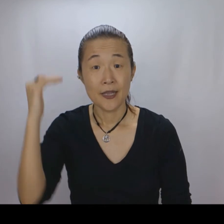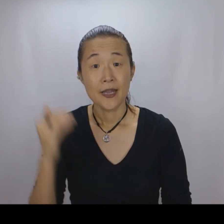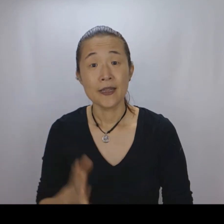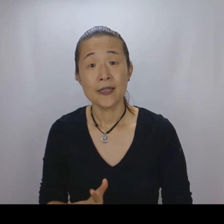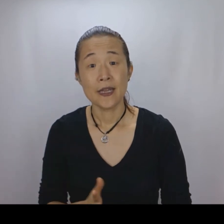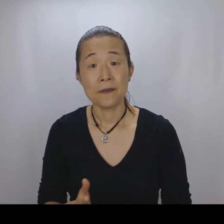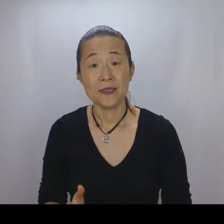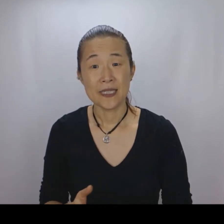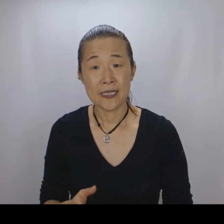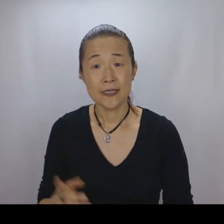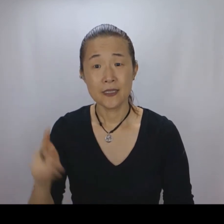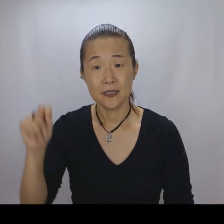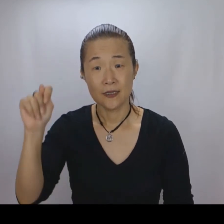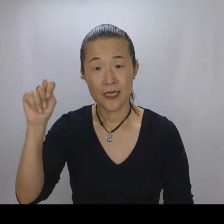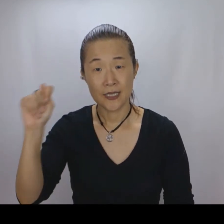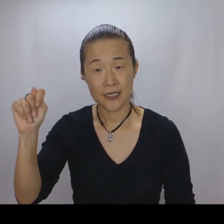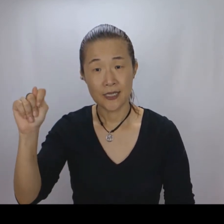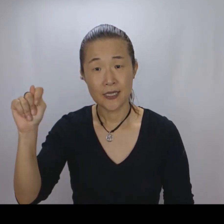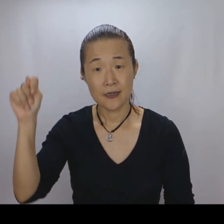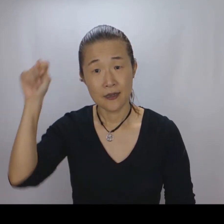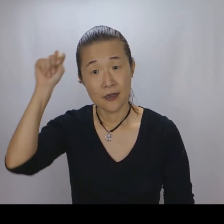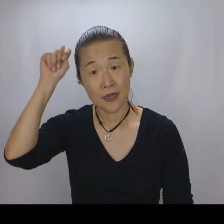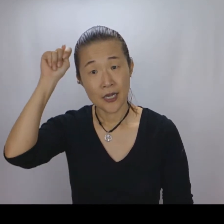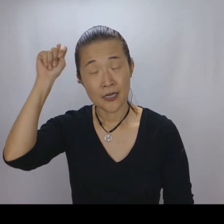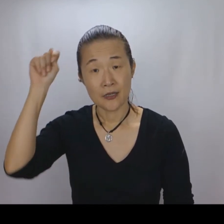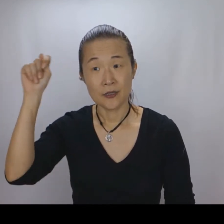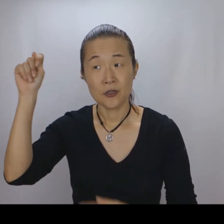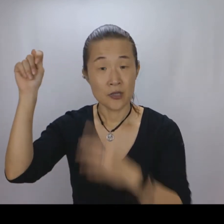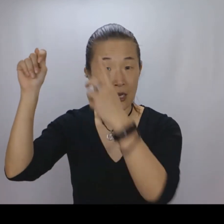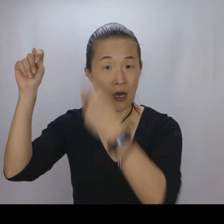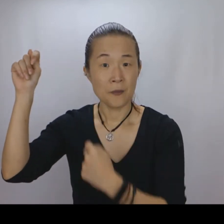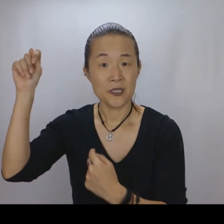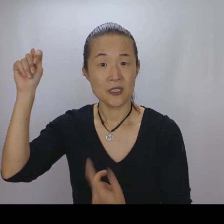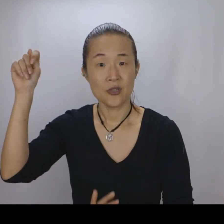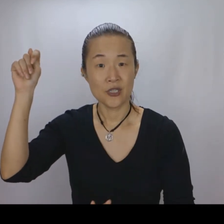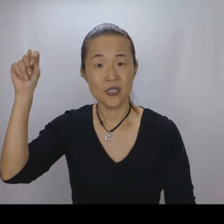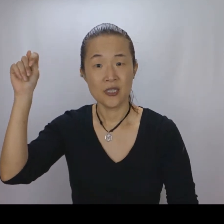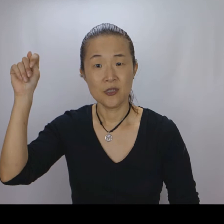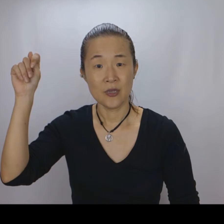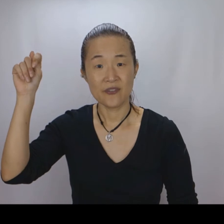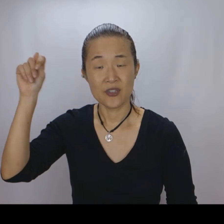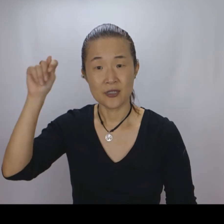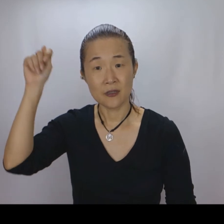And then you have teen. You take a "T," and you go in the opposite direction that you went for adults.